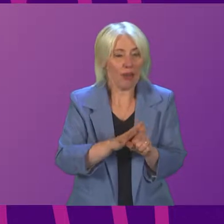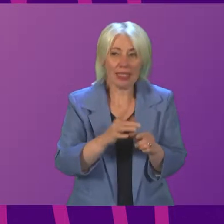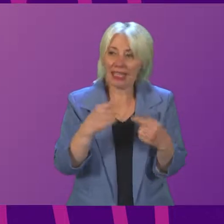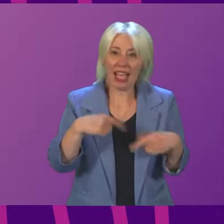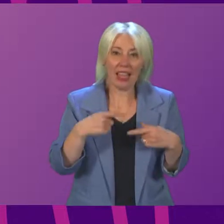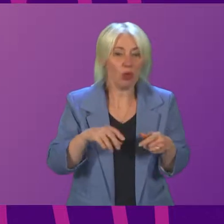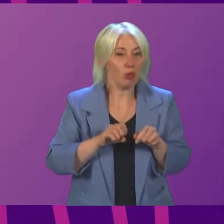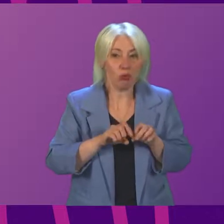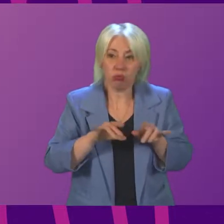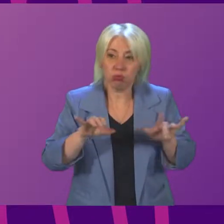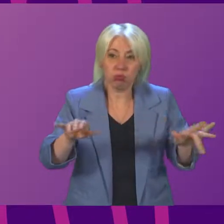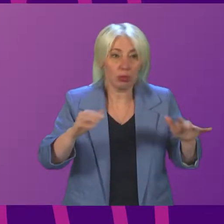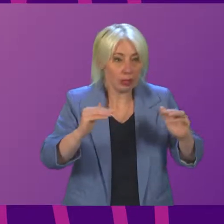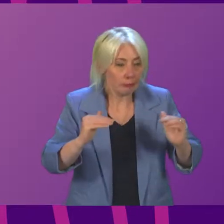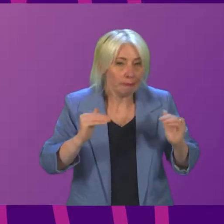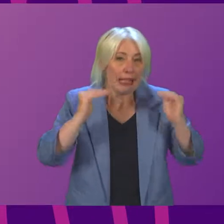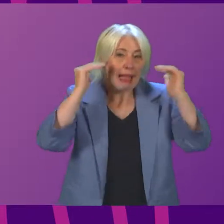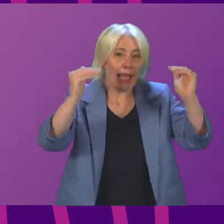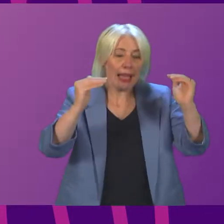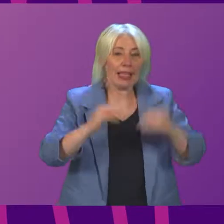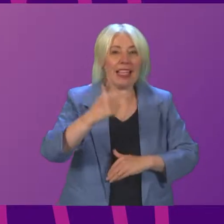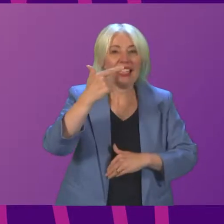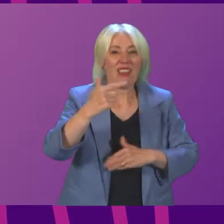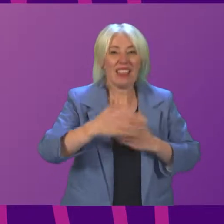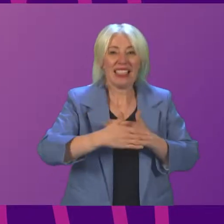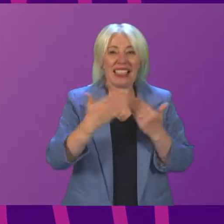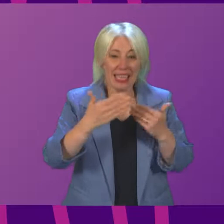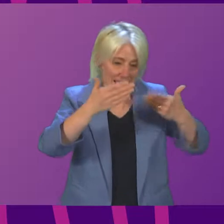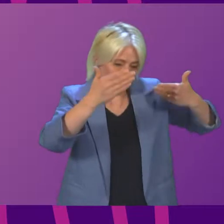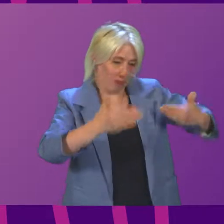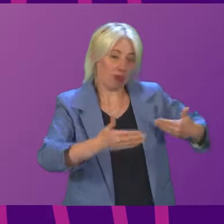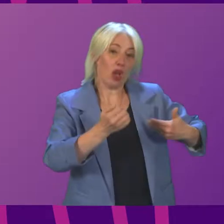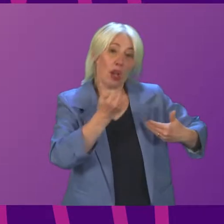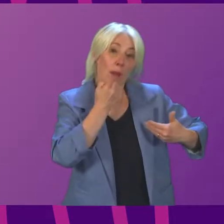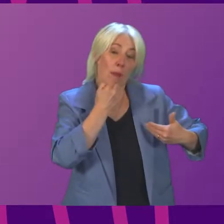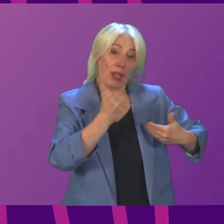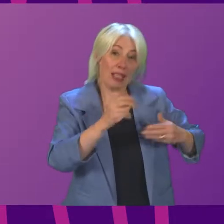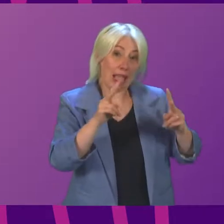dangerously high levels. Last week, the seven-day case rate was double what it was at this time